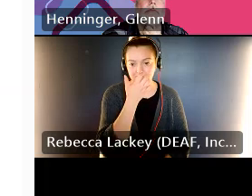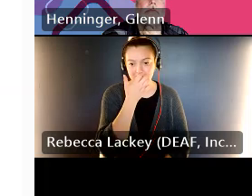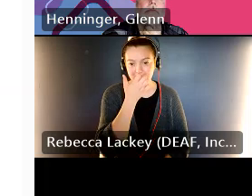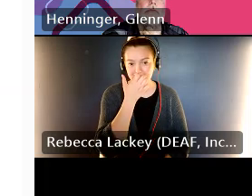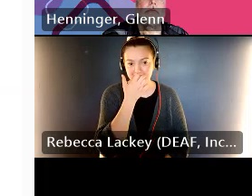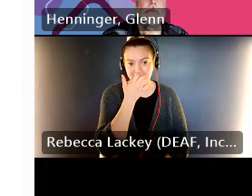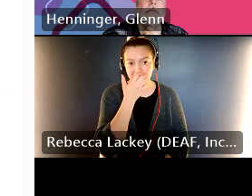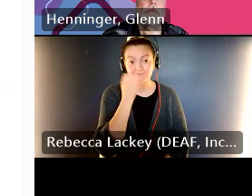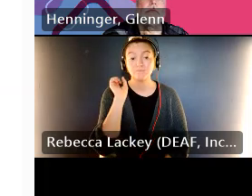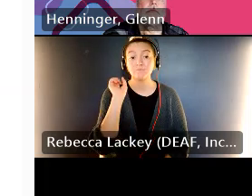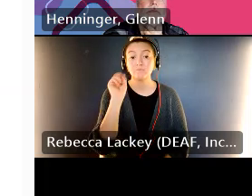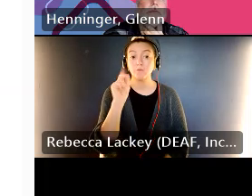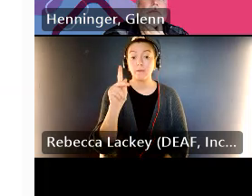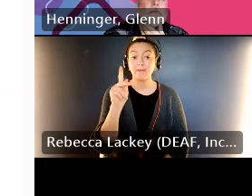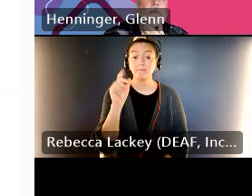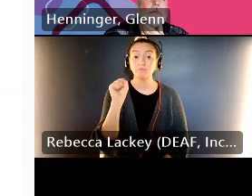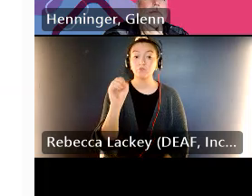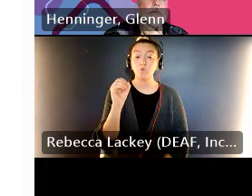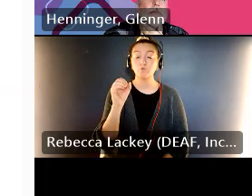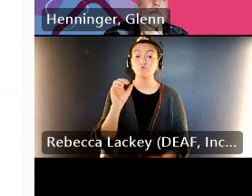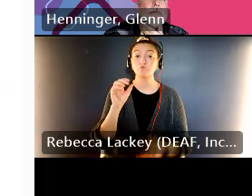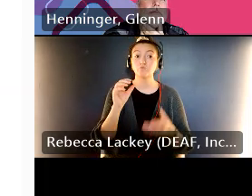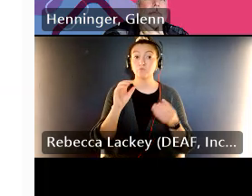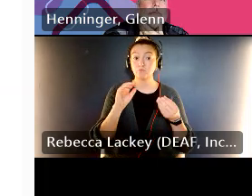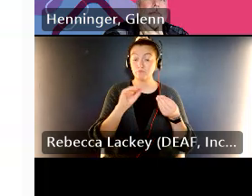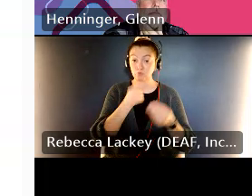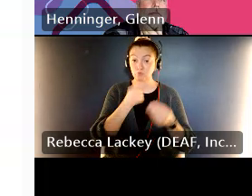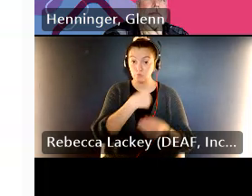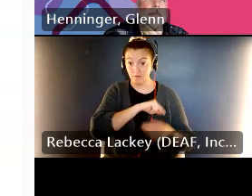OK, so the the criteria we used is speeding